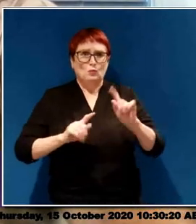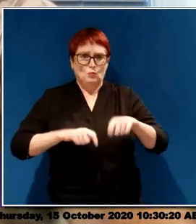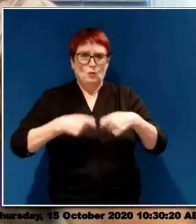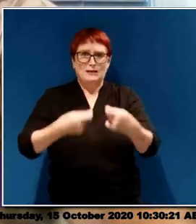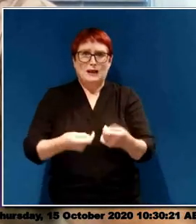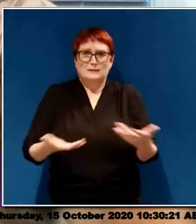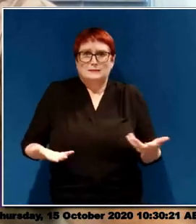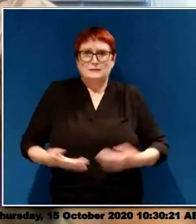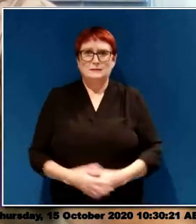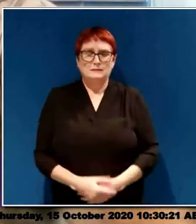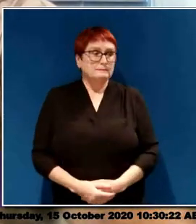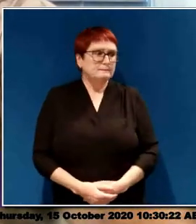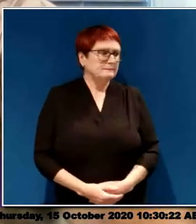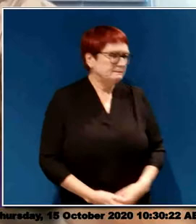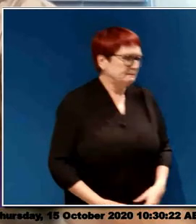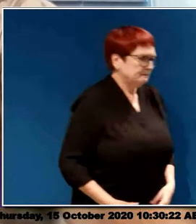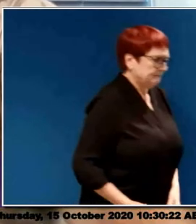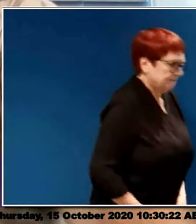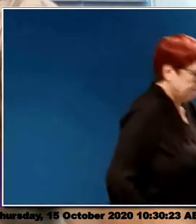And how were you paying for these assessments?